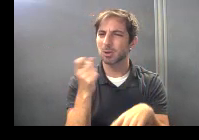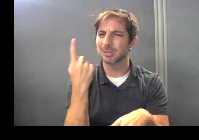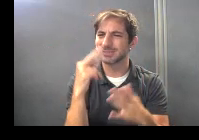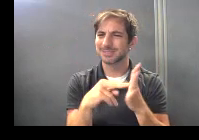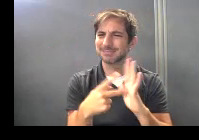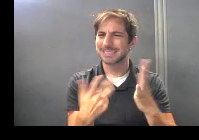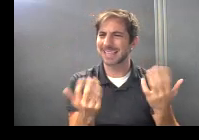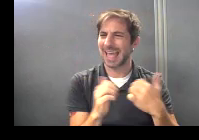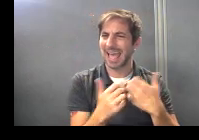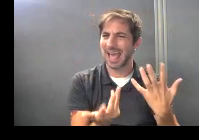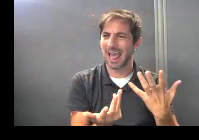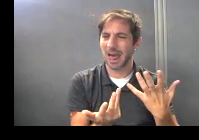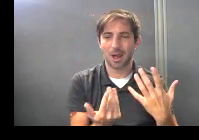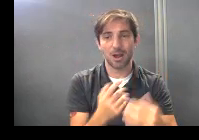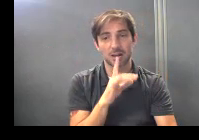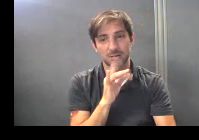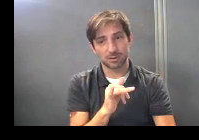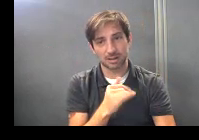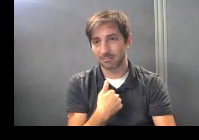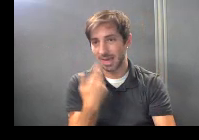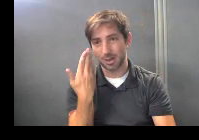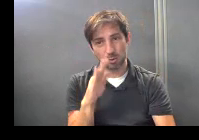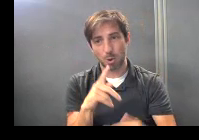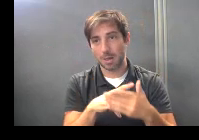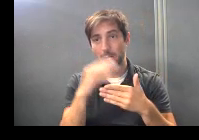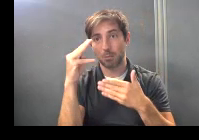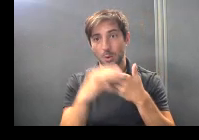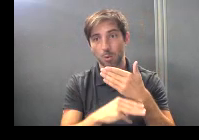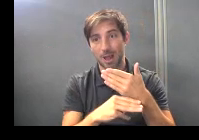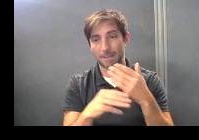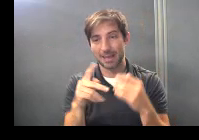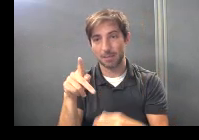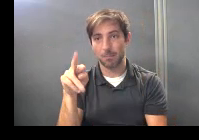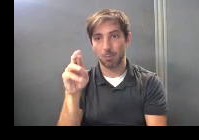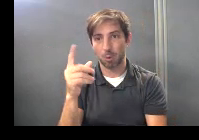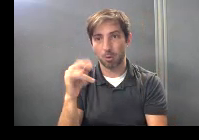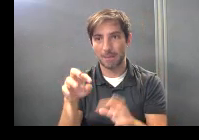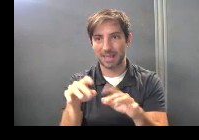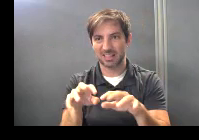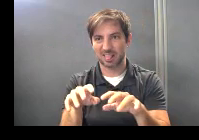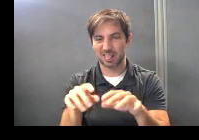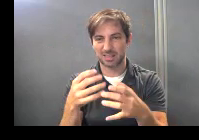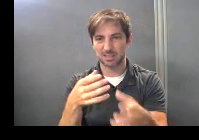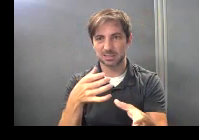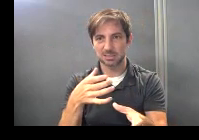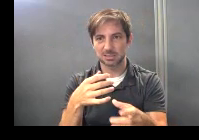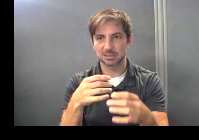I DON'T KNOW THE PROGRAMMING INVOLVED. I JUST KNOW THE BASICS.